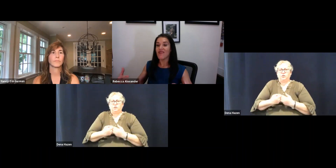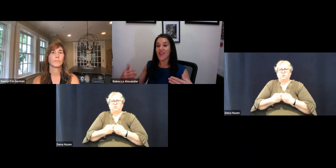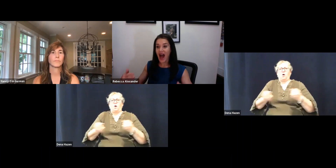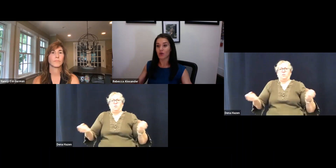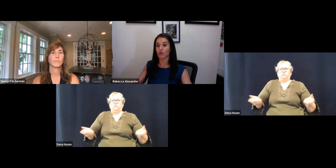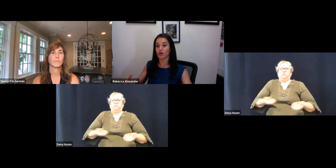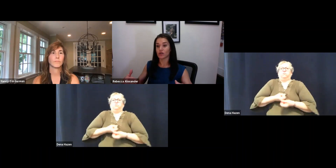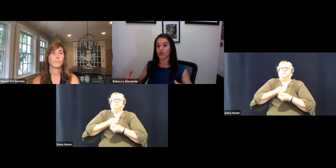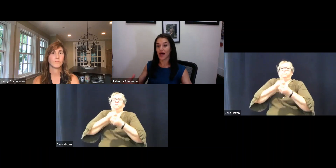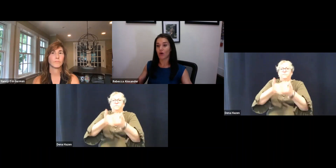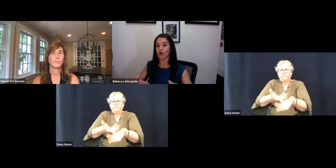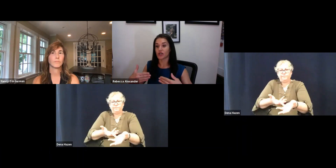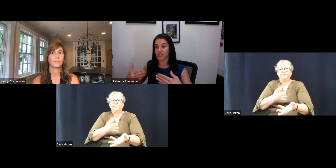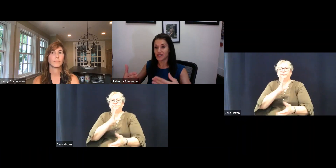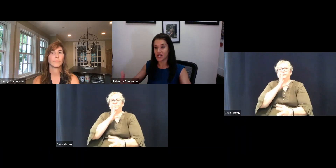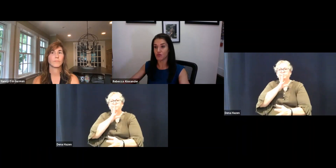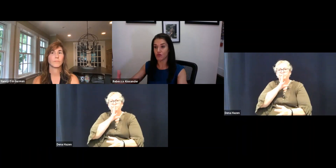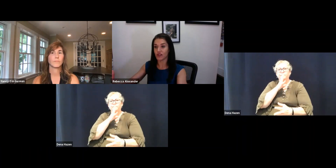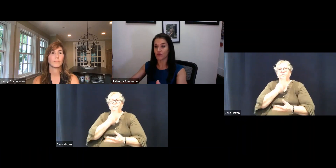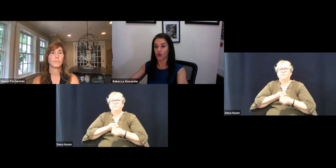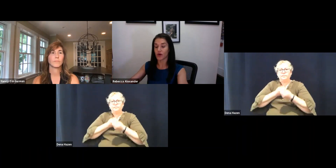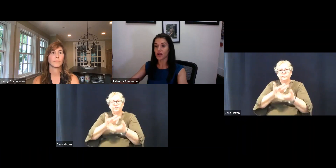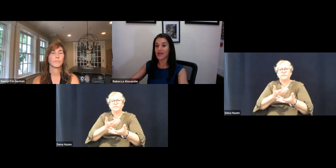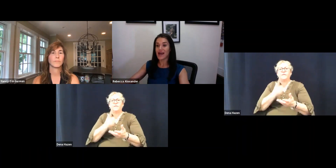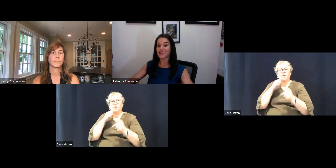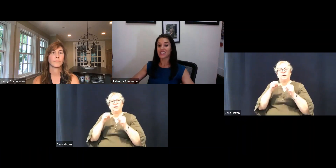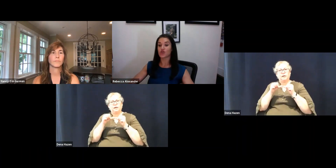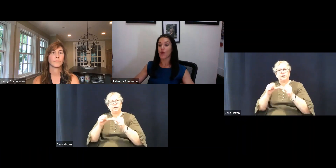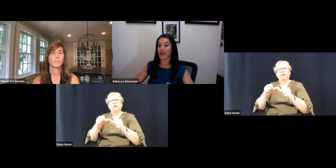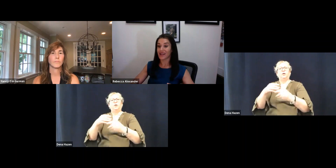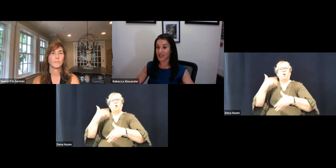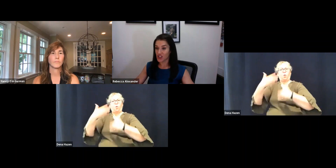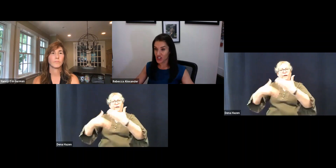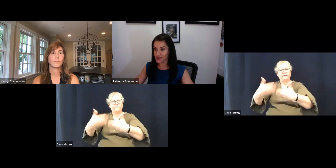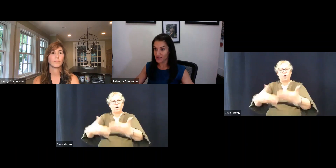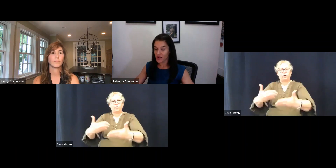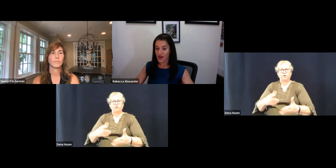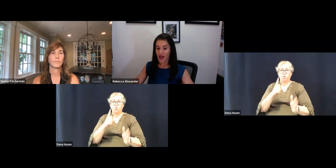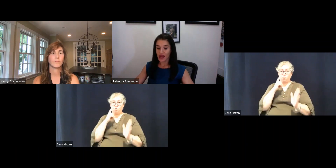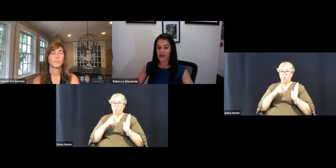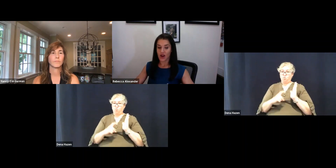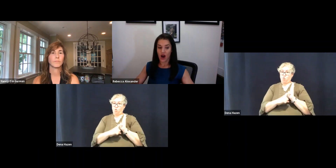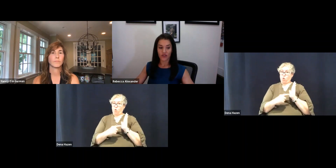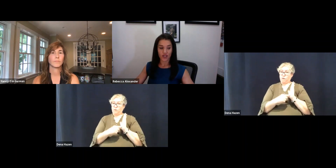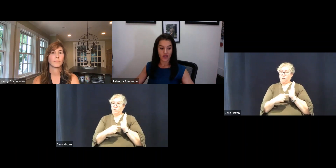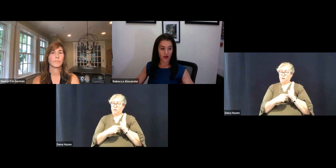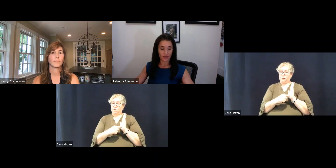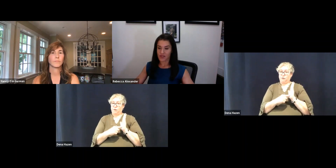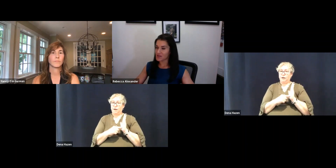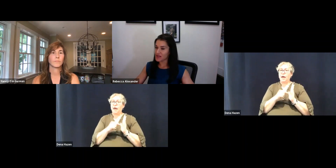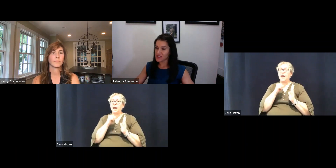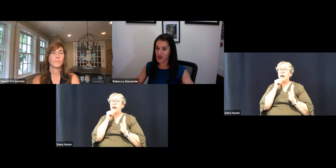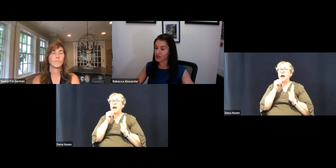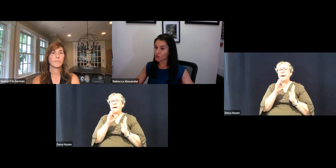and that will allow her to continue moving forward. I think the recognition and not the dismissing of it,